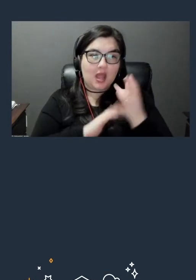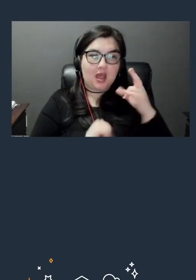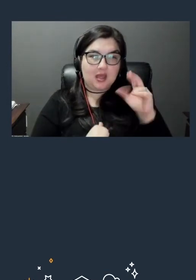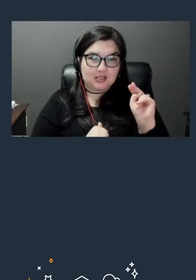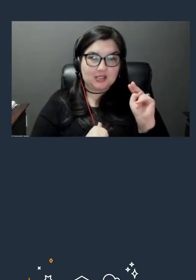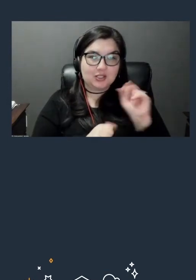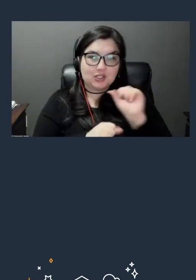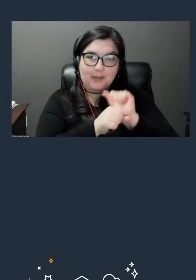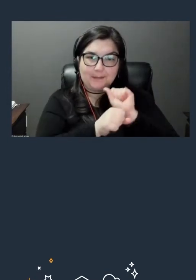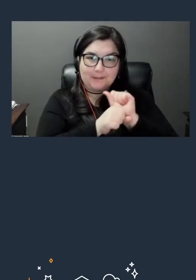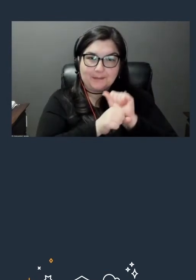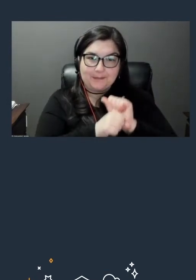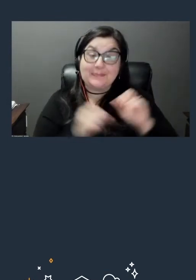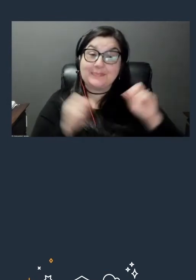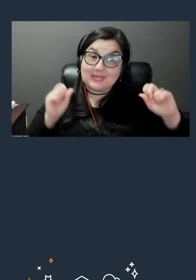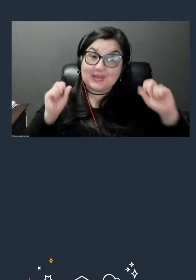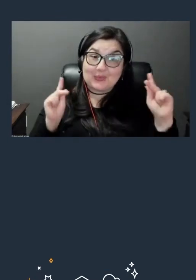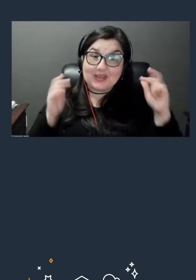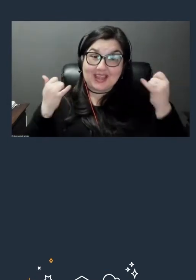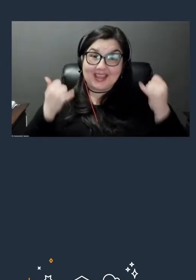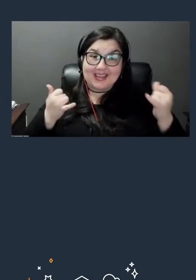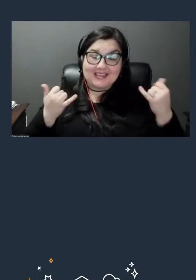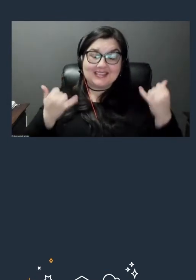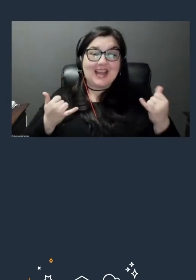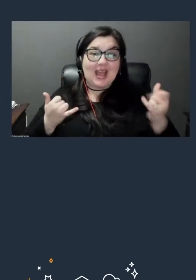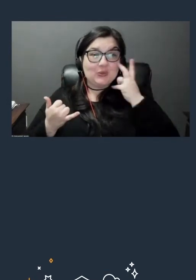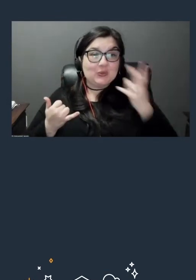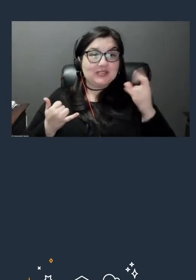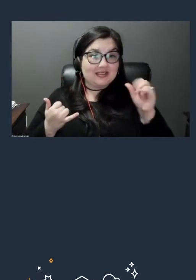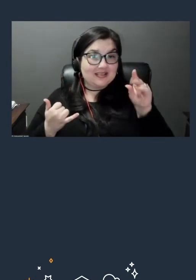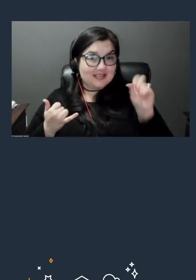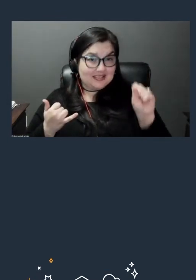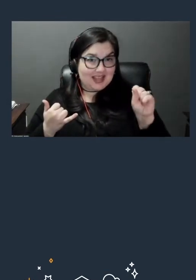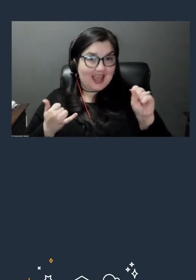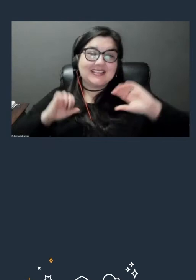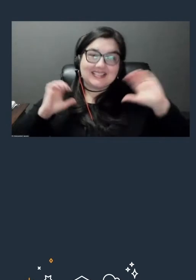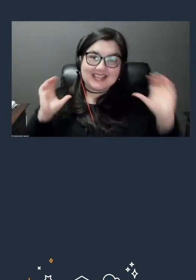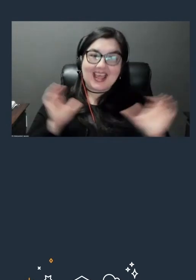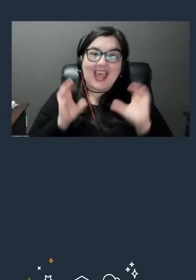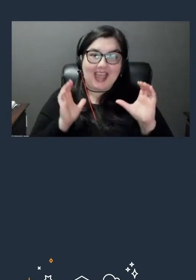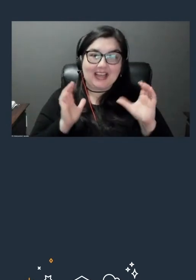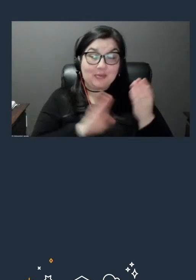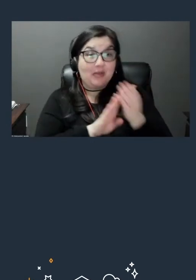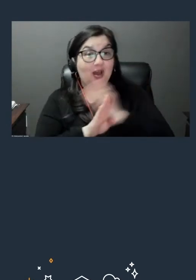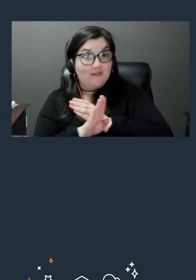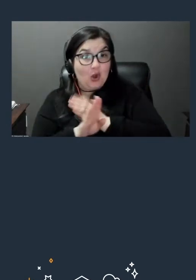Okay, now you'll see the status is active. Earlier, it was preparing, now it went to active.